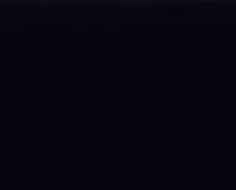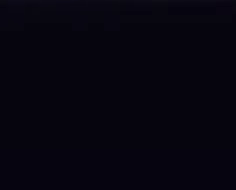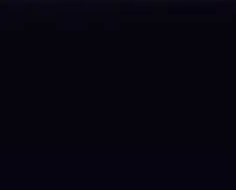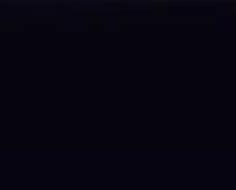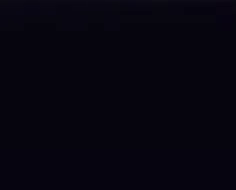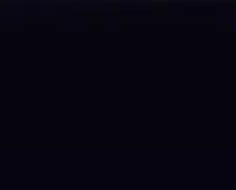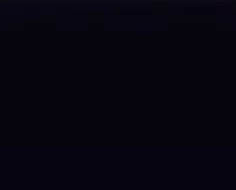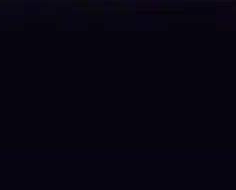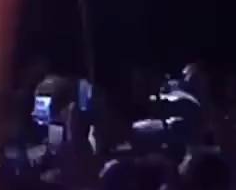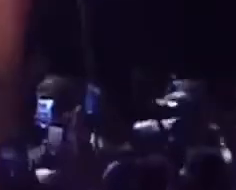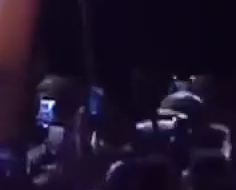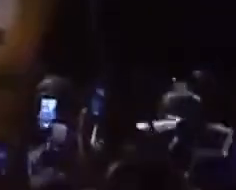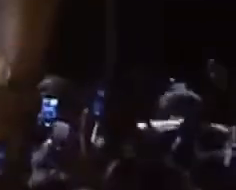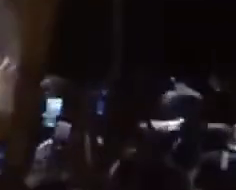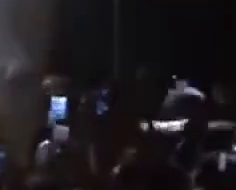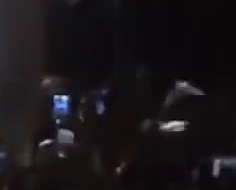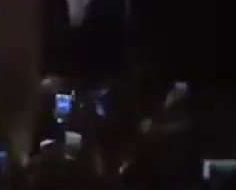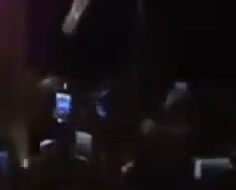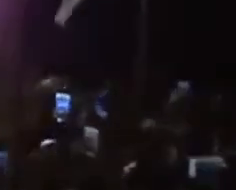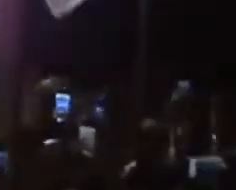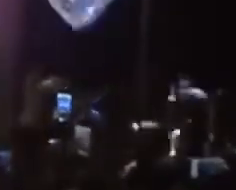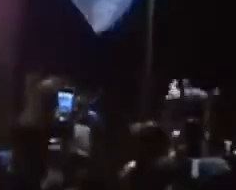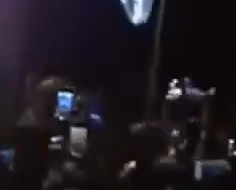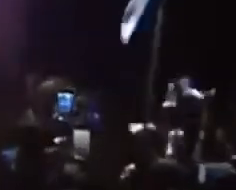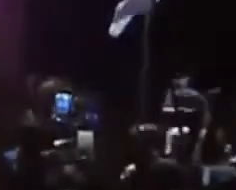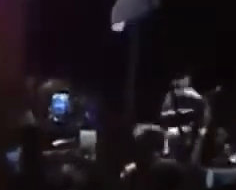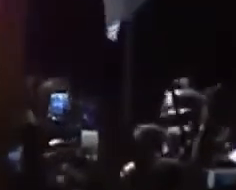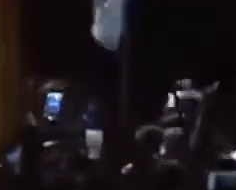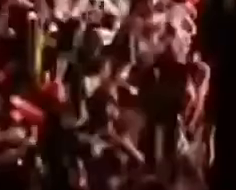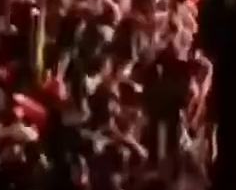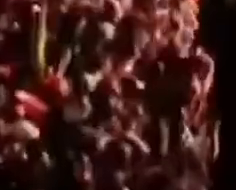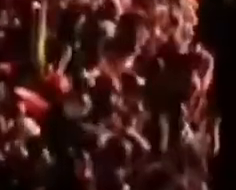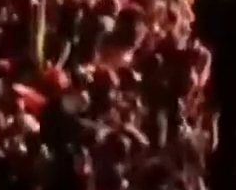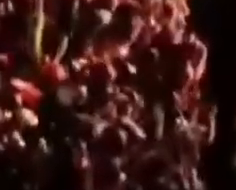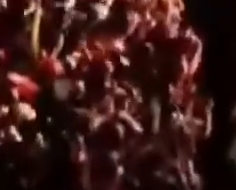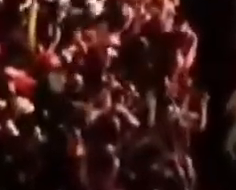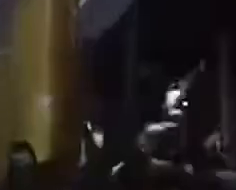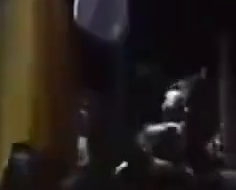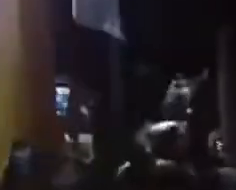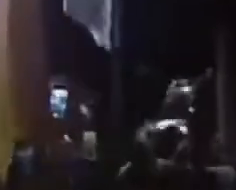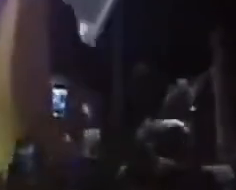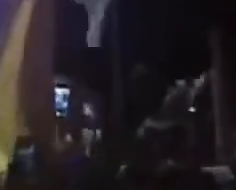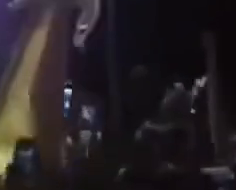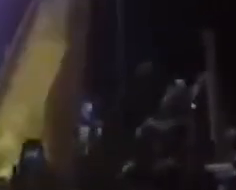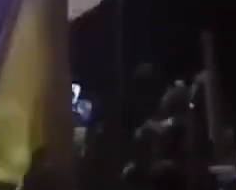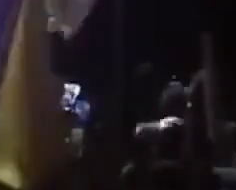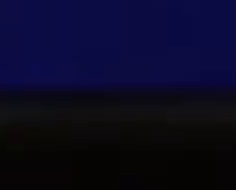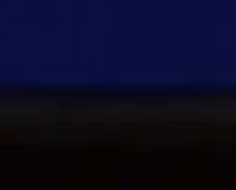between goods consumed now and consumed in the future. He also showed us that the demand for money is not a function of